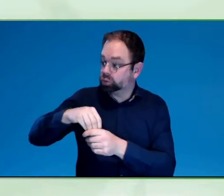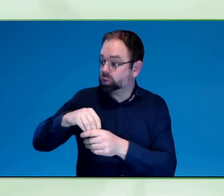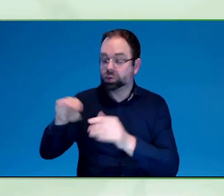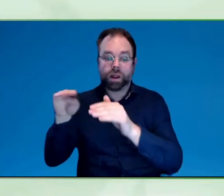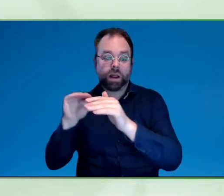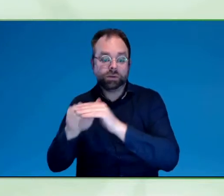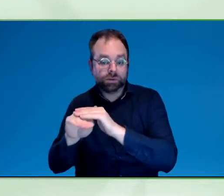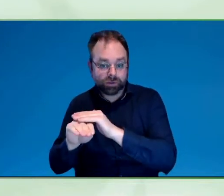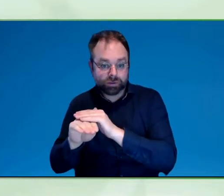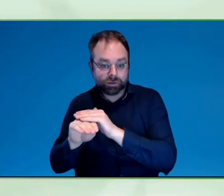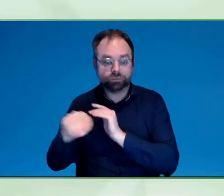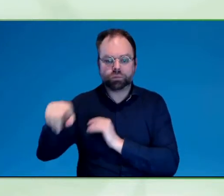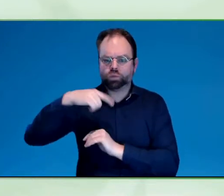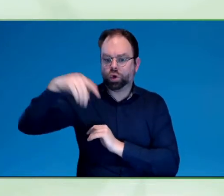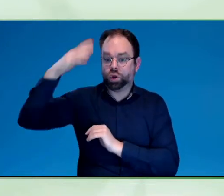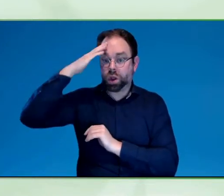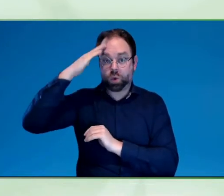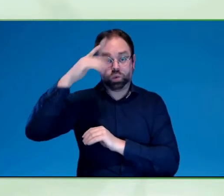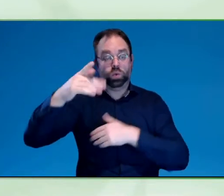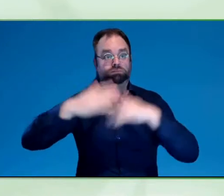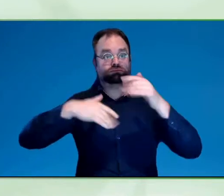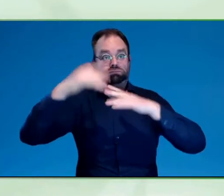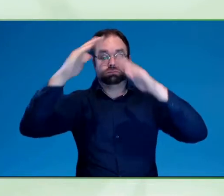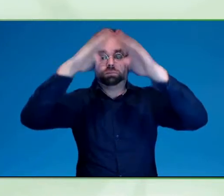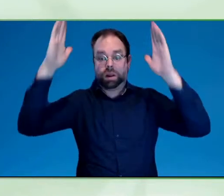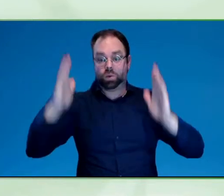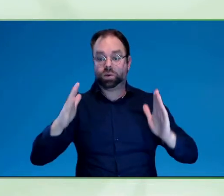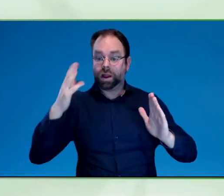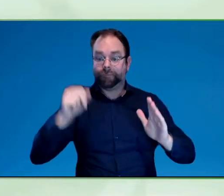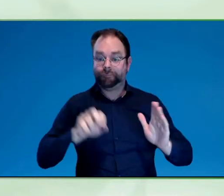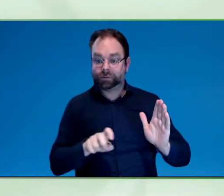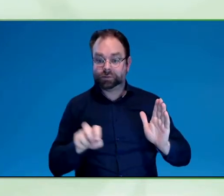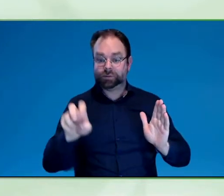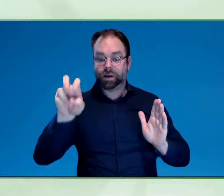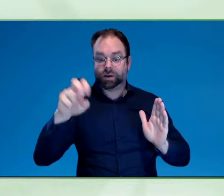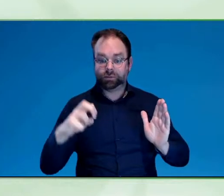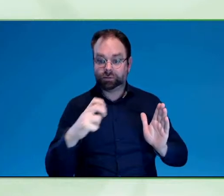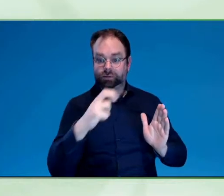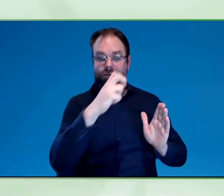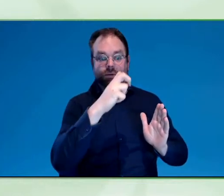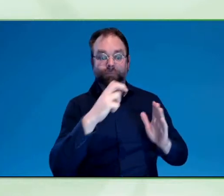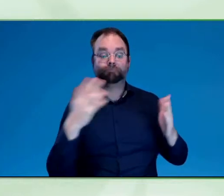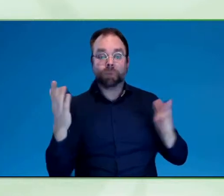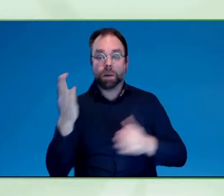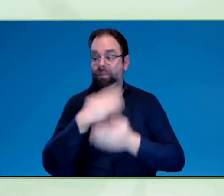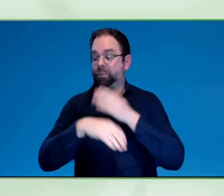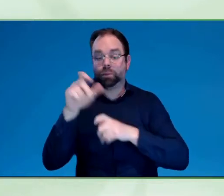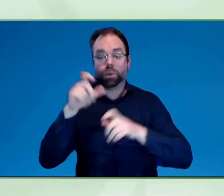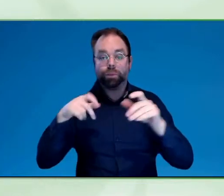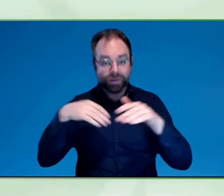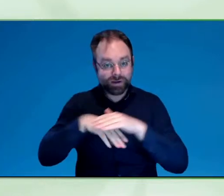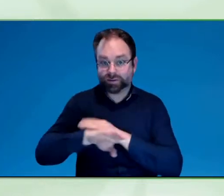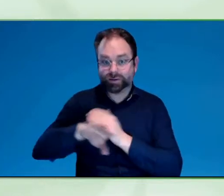same logic full stop when you are inclusive and accessible, everyone can benefit from it. Absolutely.